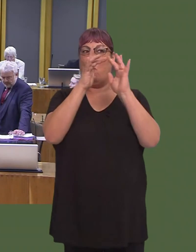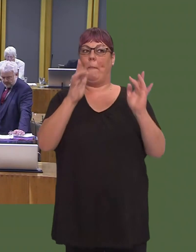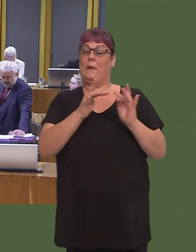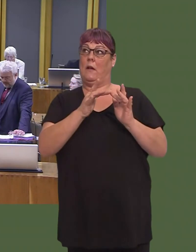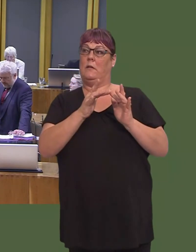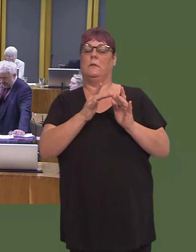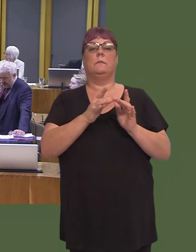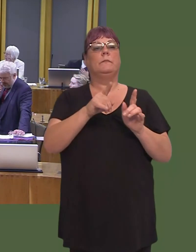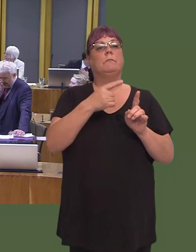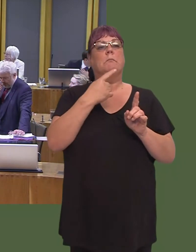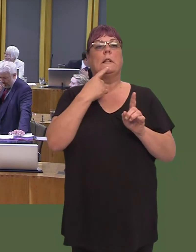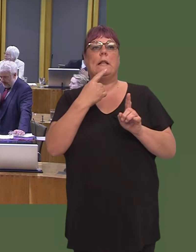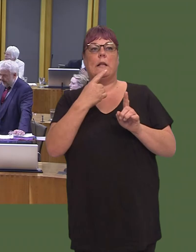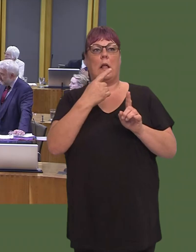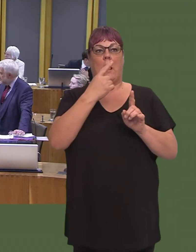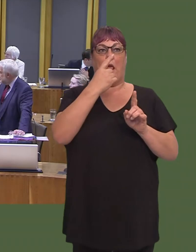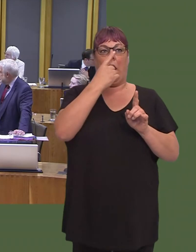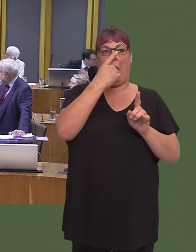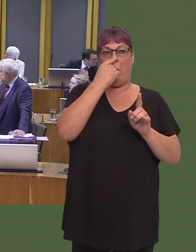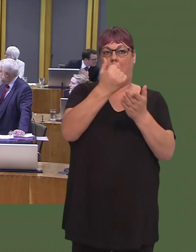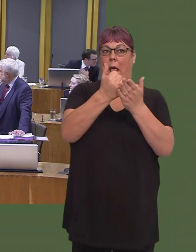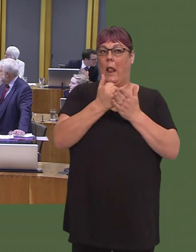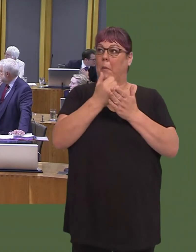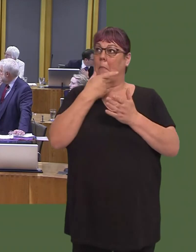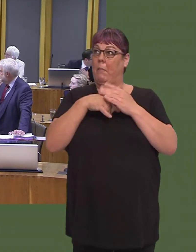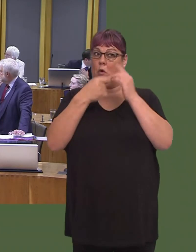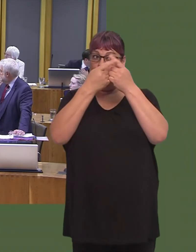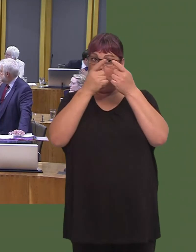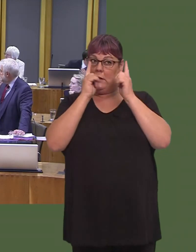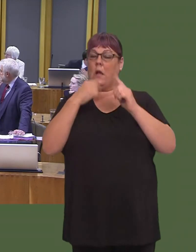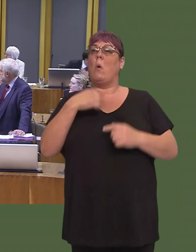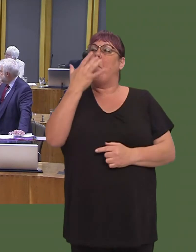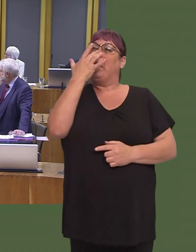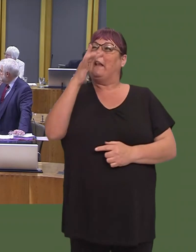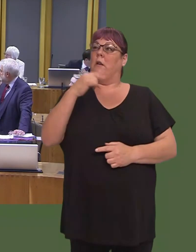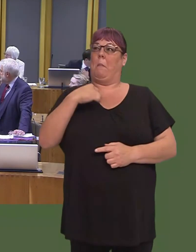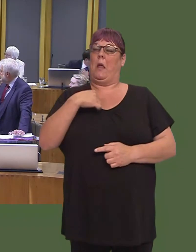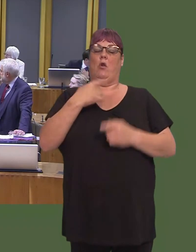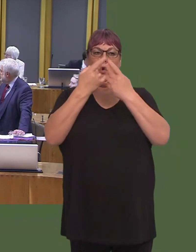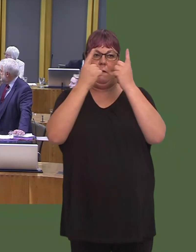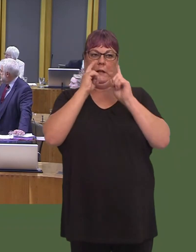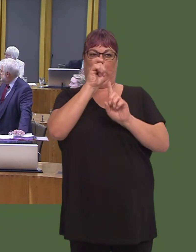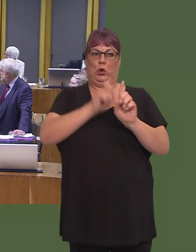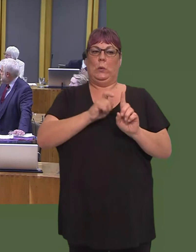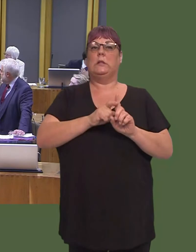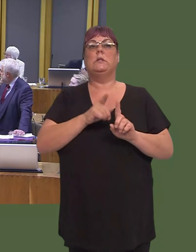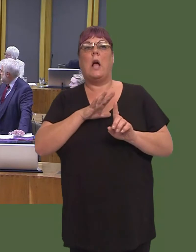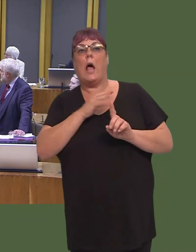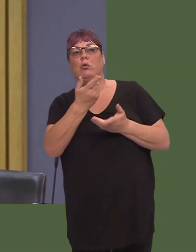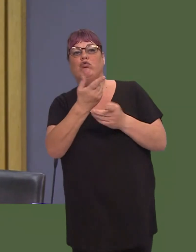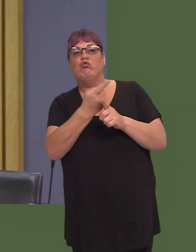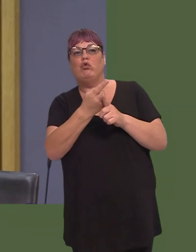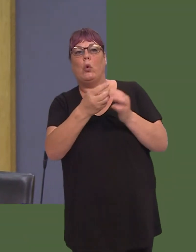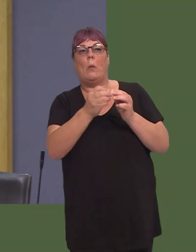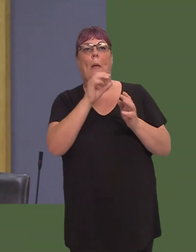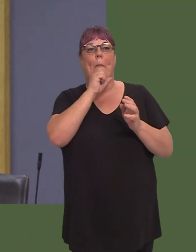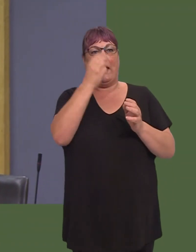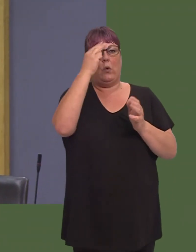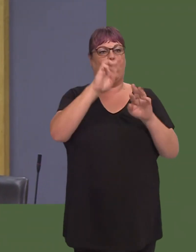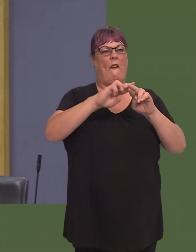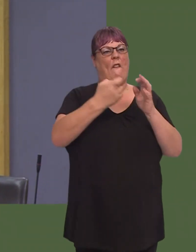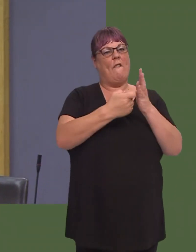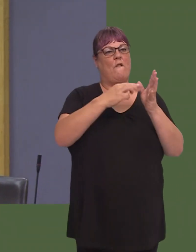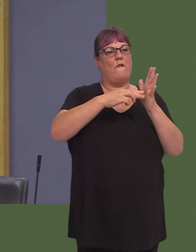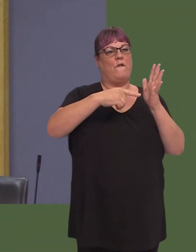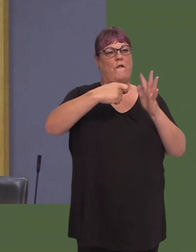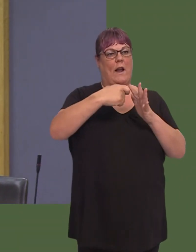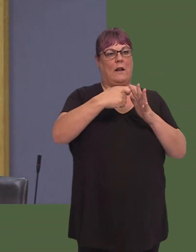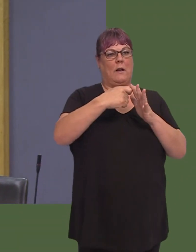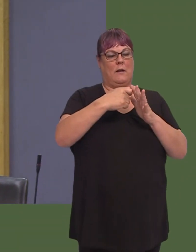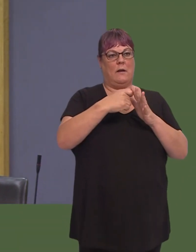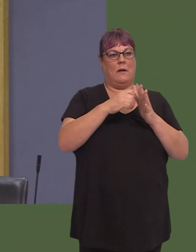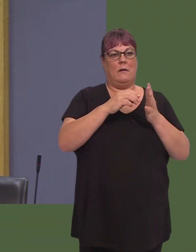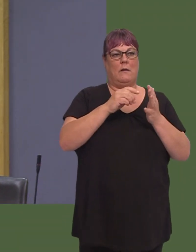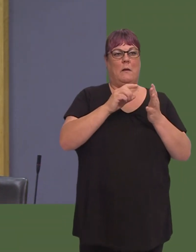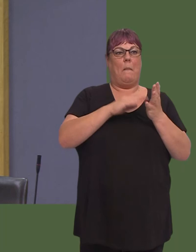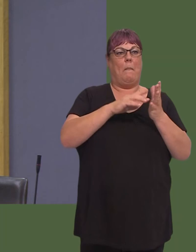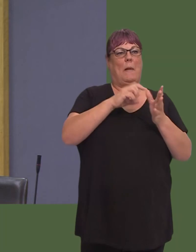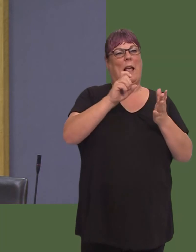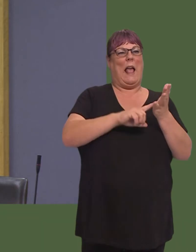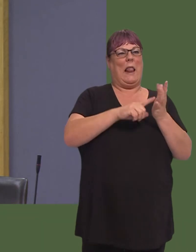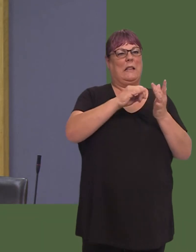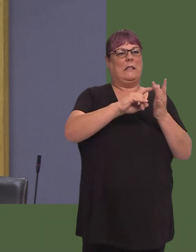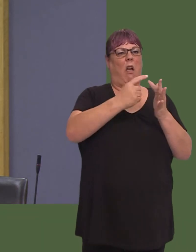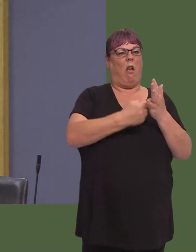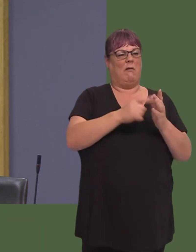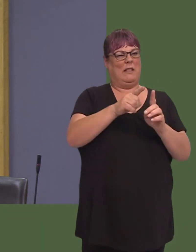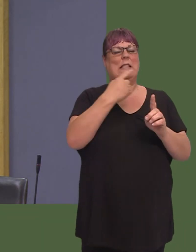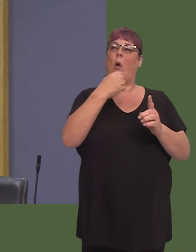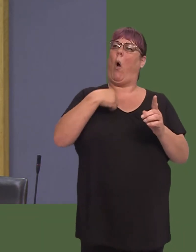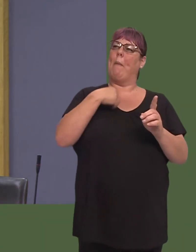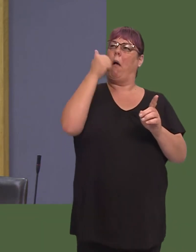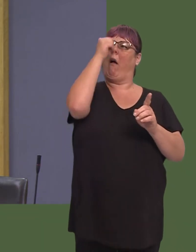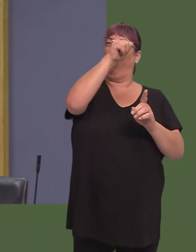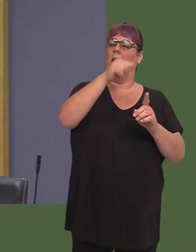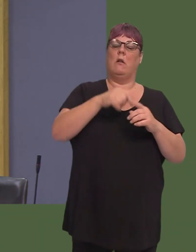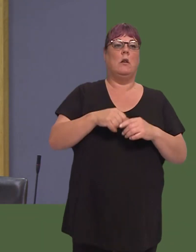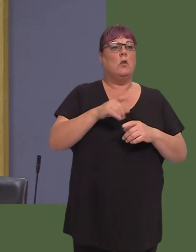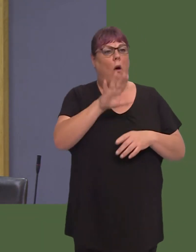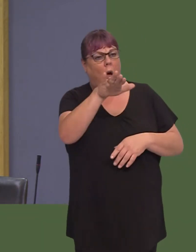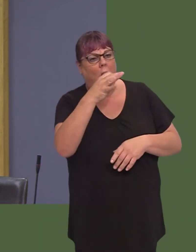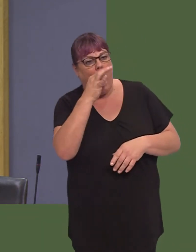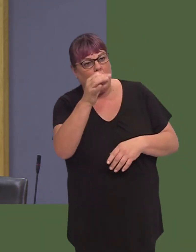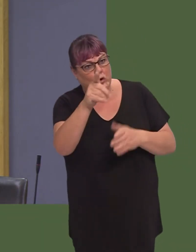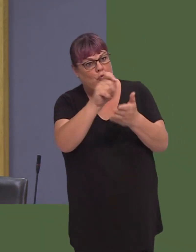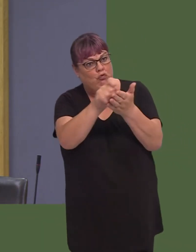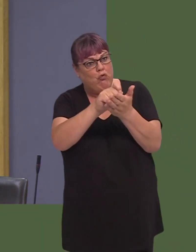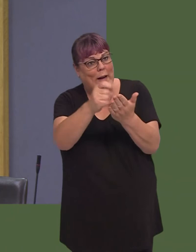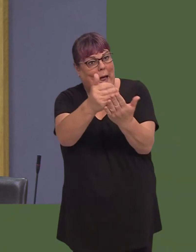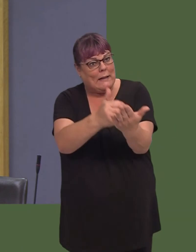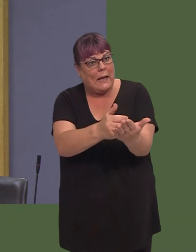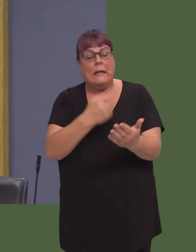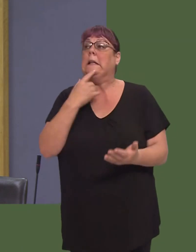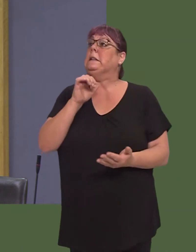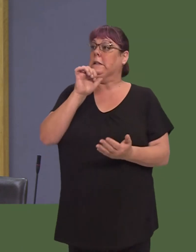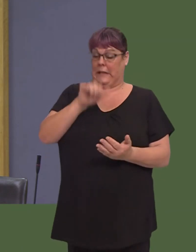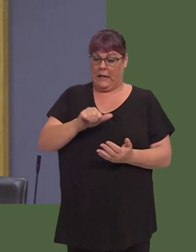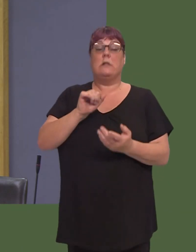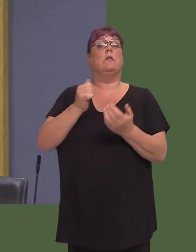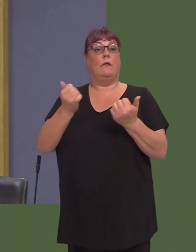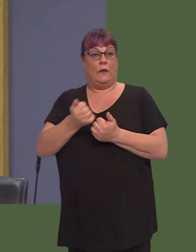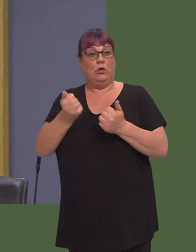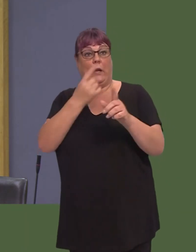ago, 'If there's no deal, it doesn't matter.' No-one said it. Everyone said, 'There will